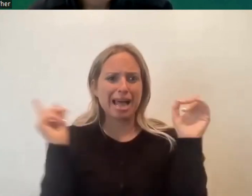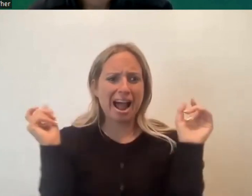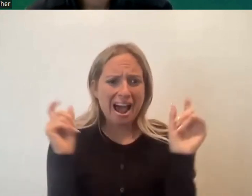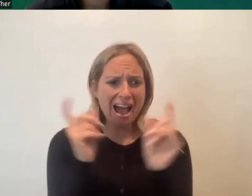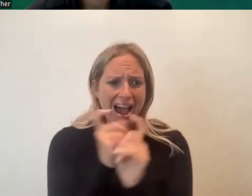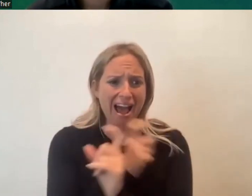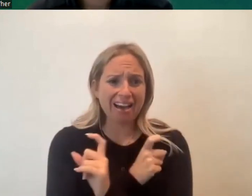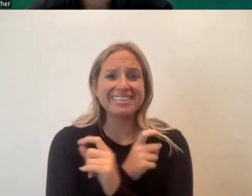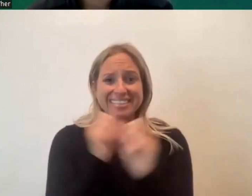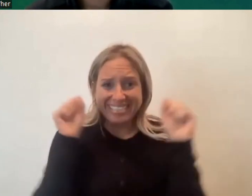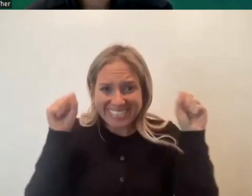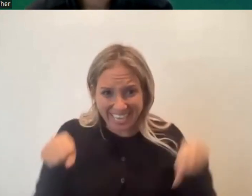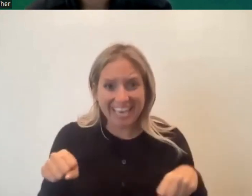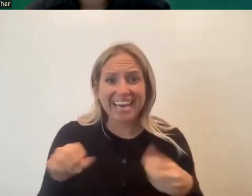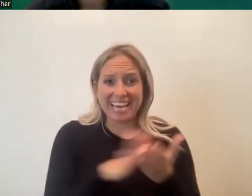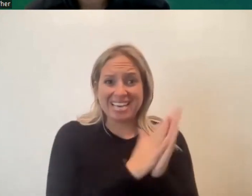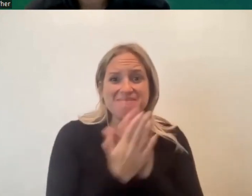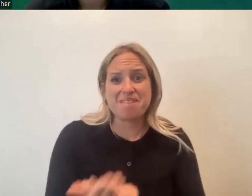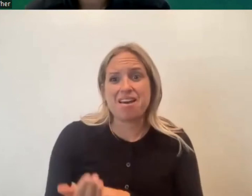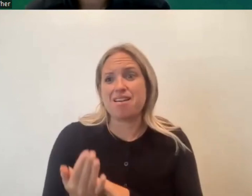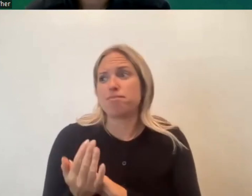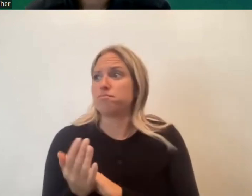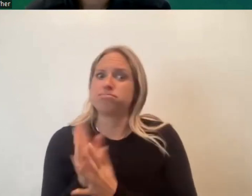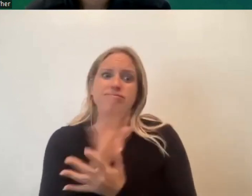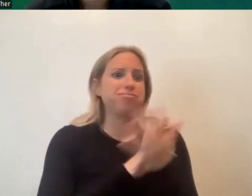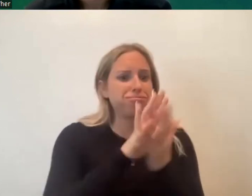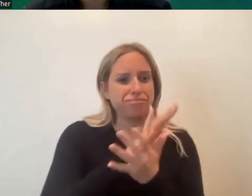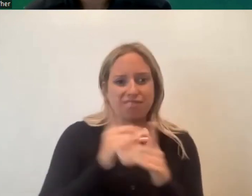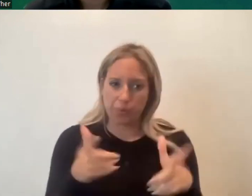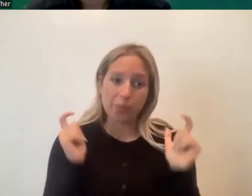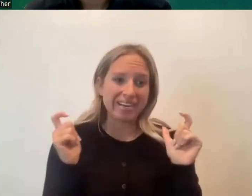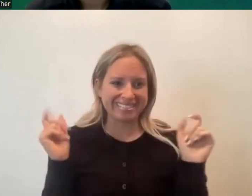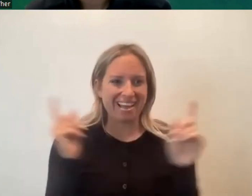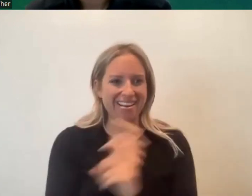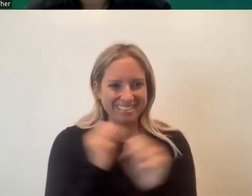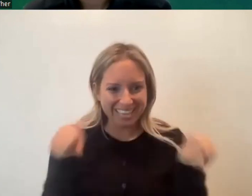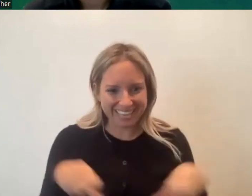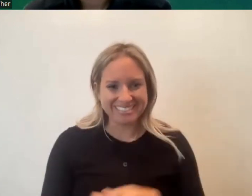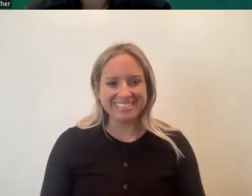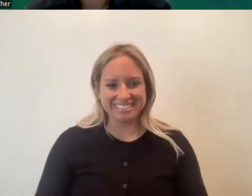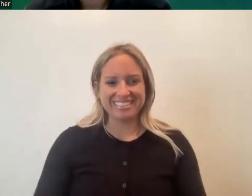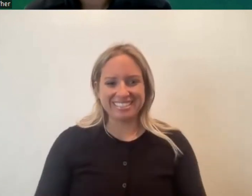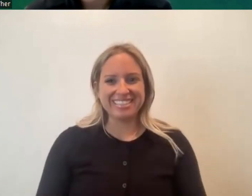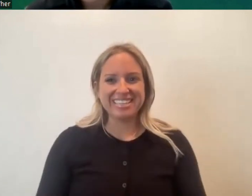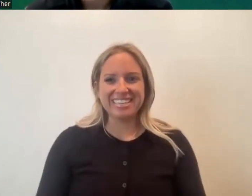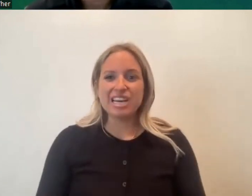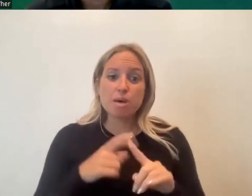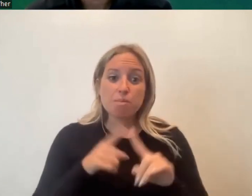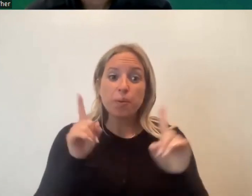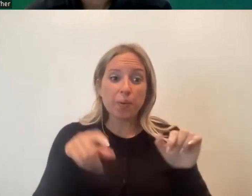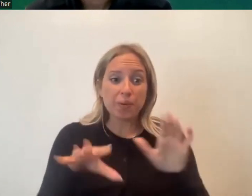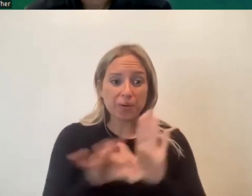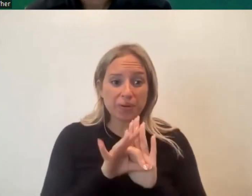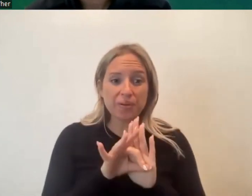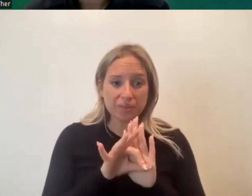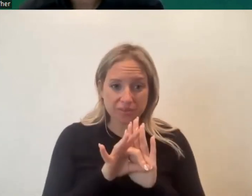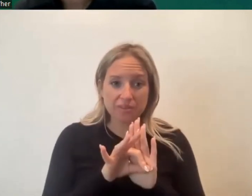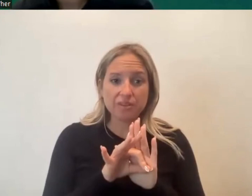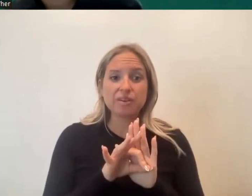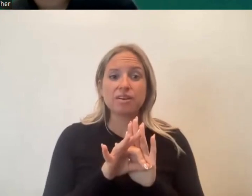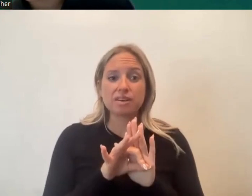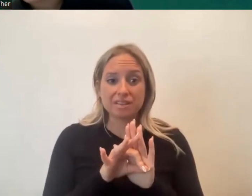It can get complicated very quickly, but you can find a recording of this presentation